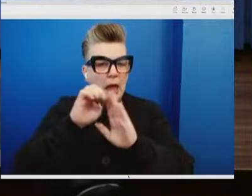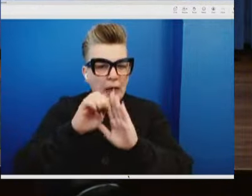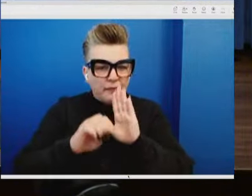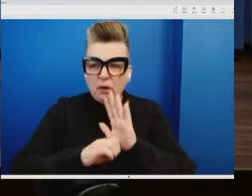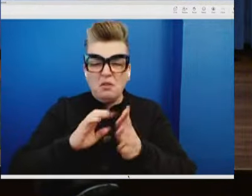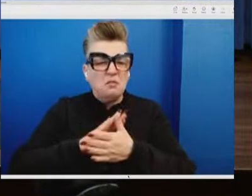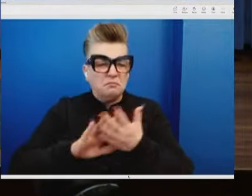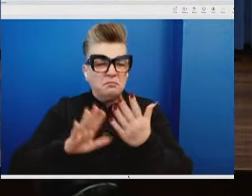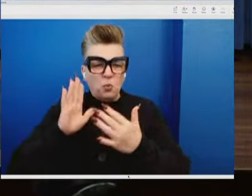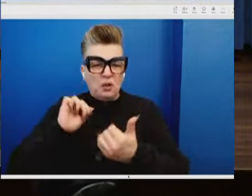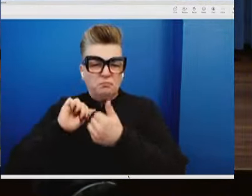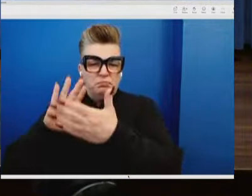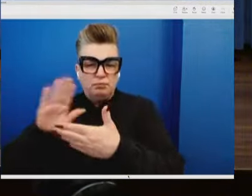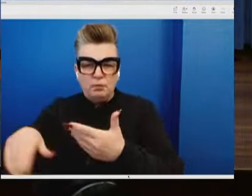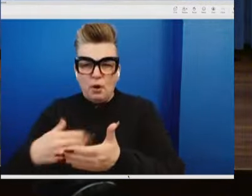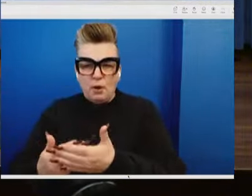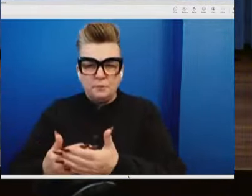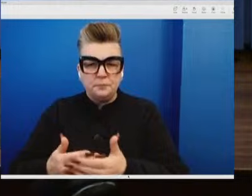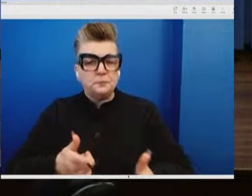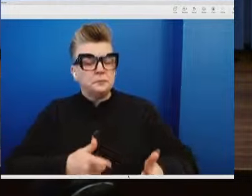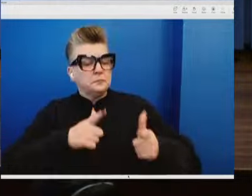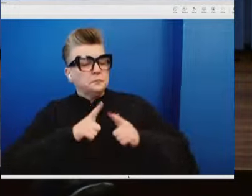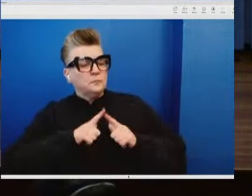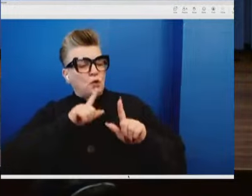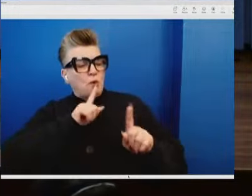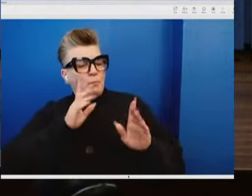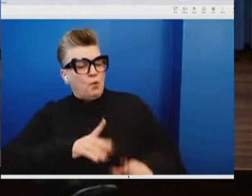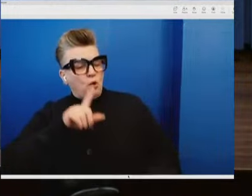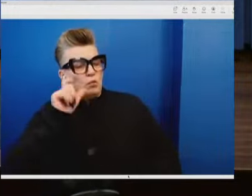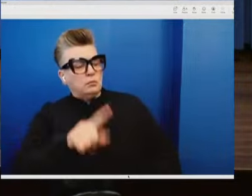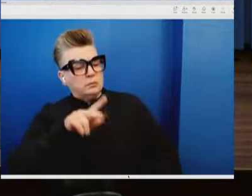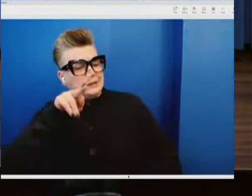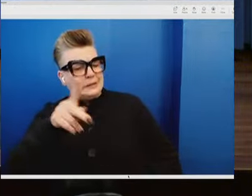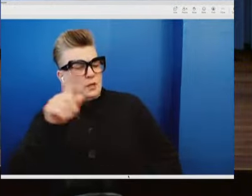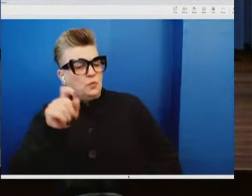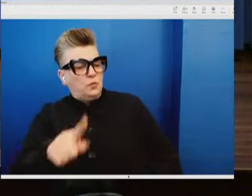Dan or you, Dr. Oz. I was wondering if you talk a little bit about the income verification part